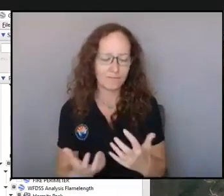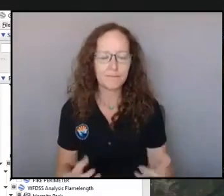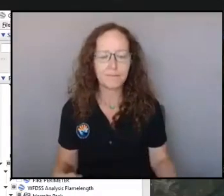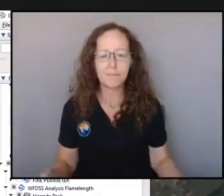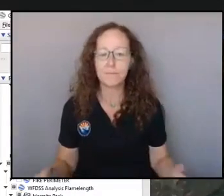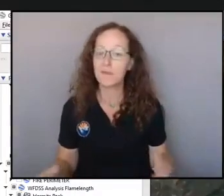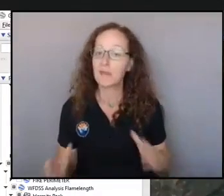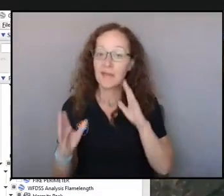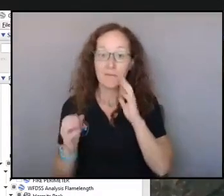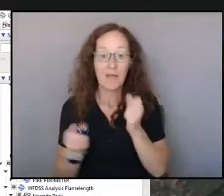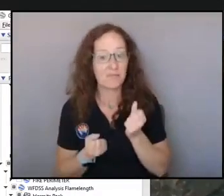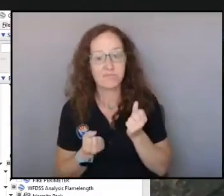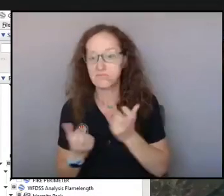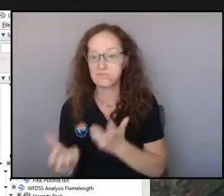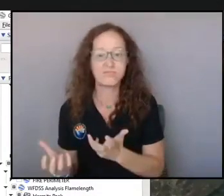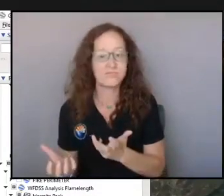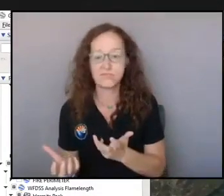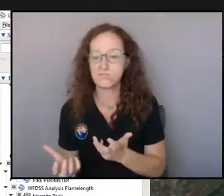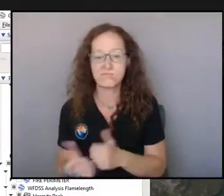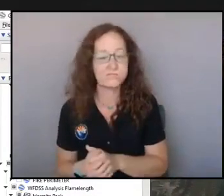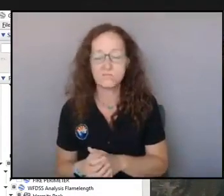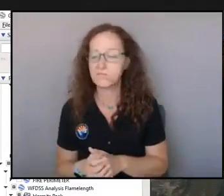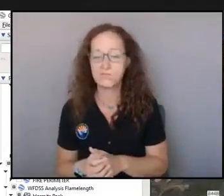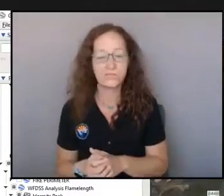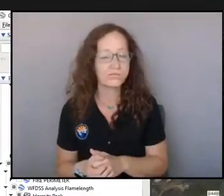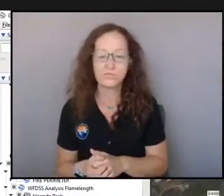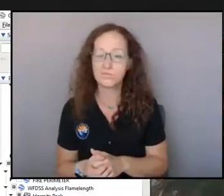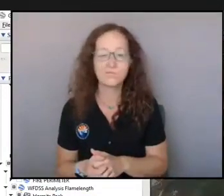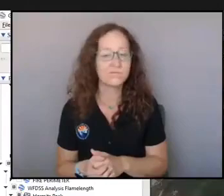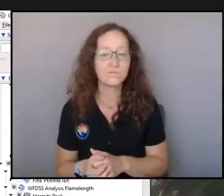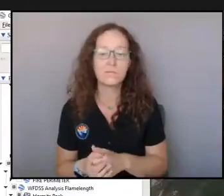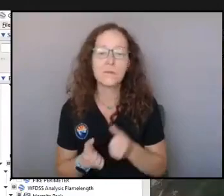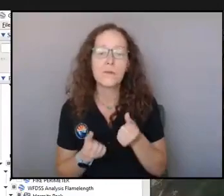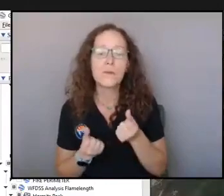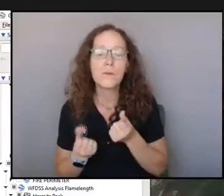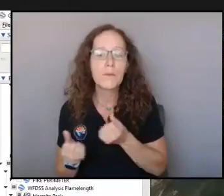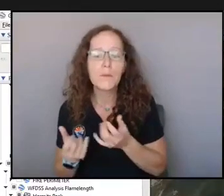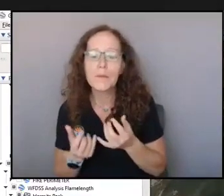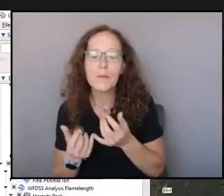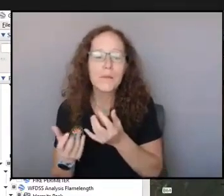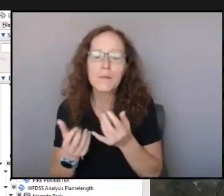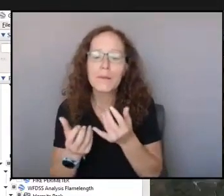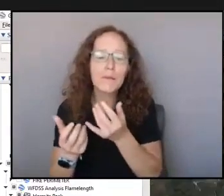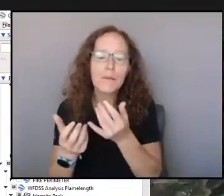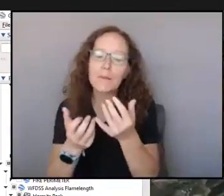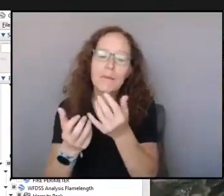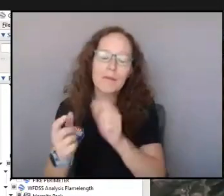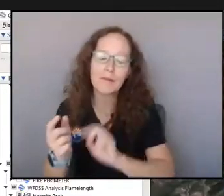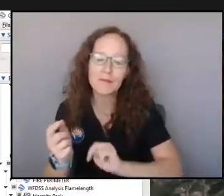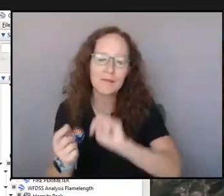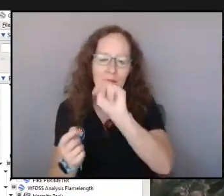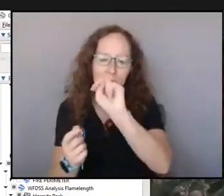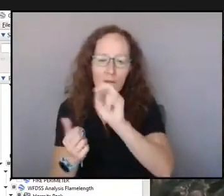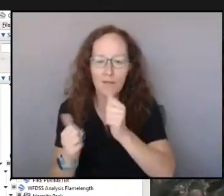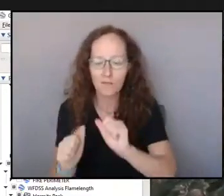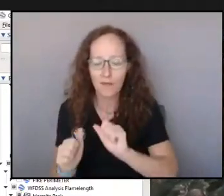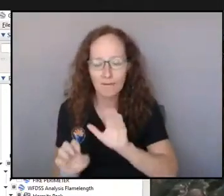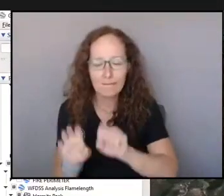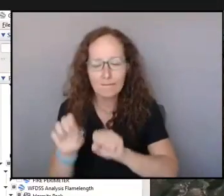JUST MOVING A LITTLE TO THE NORTH, TRYING TO FILL IN WHEREVER IT CAN FIND FUELS THAT ARE AVAILABLE TO IT. SIDE SLOPE, THAT TYPE OF THING.